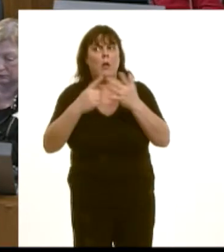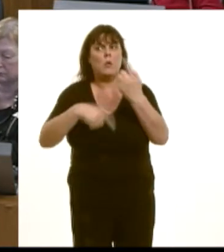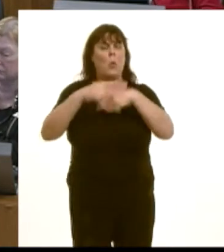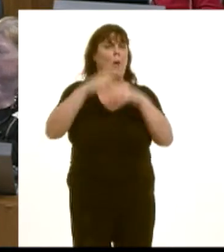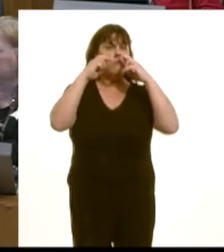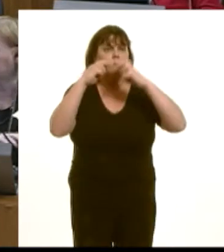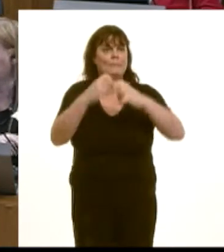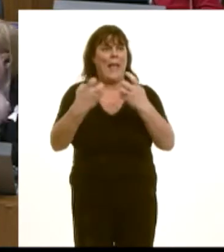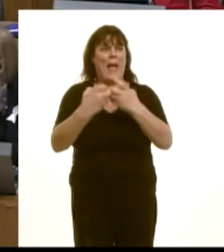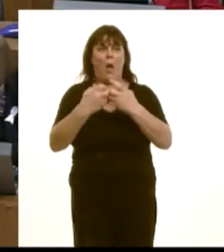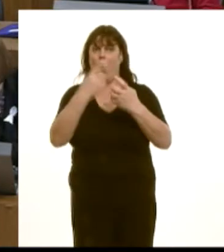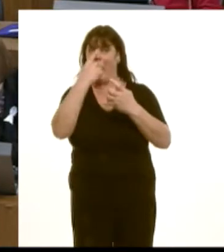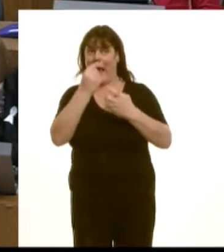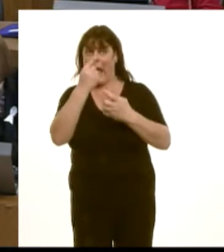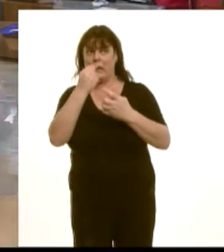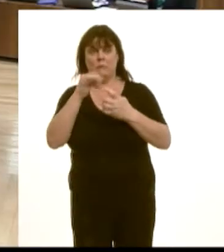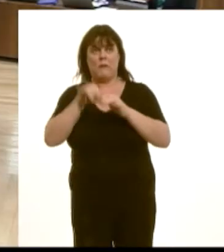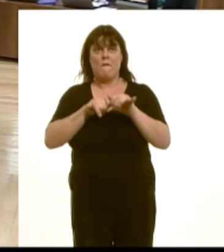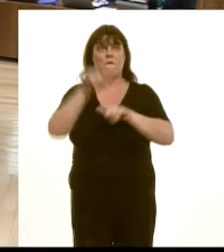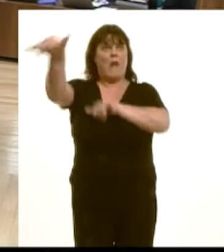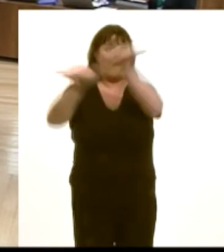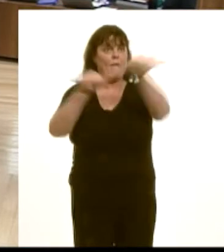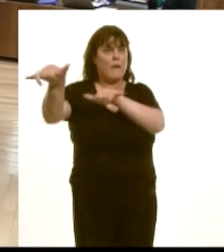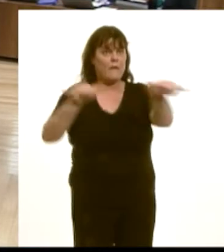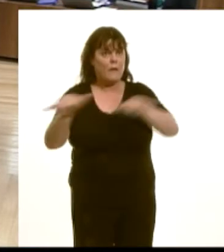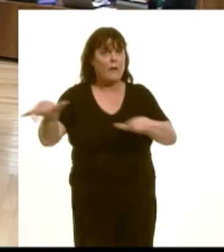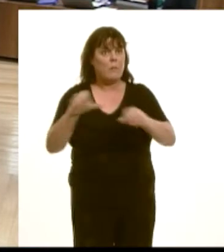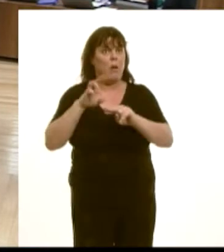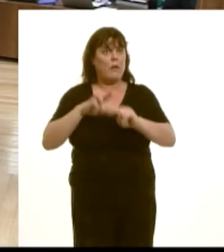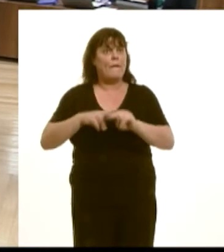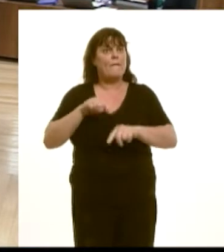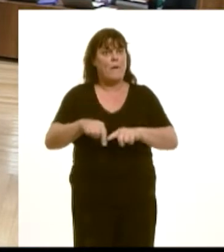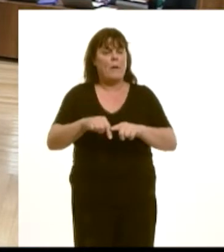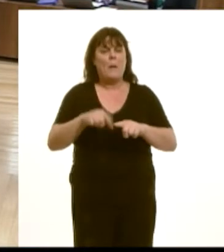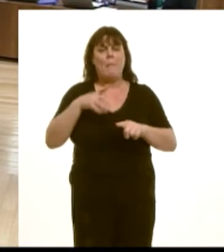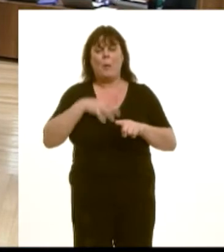long-haul offer from Cardiff, but it is probably right to say that we are looking in other